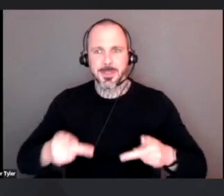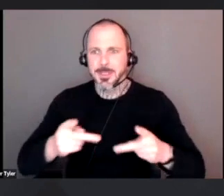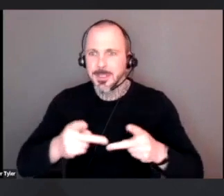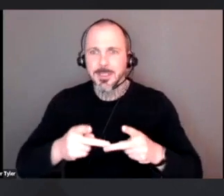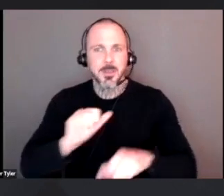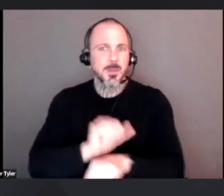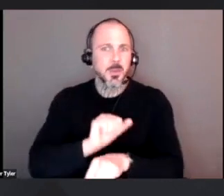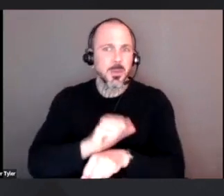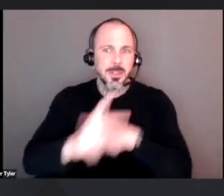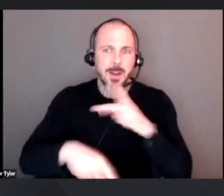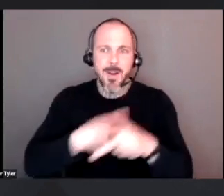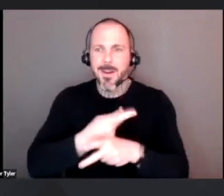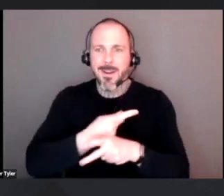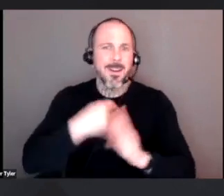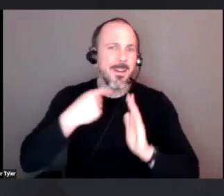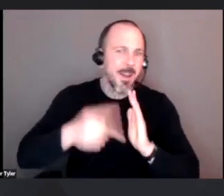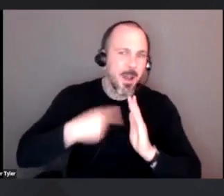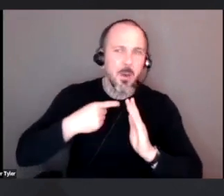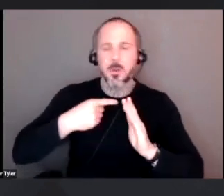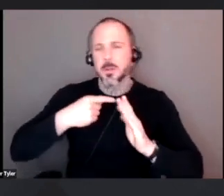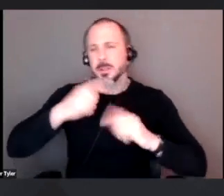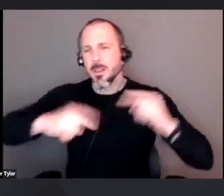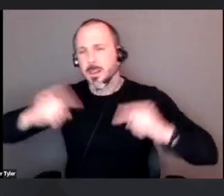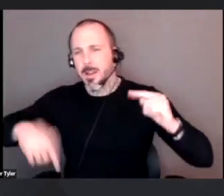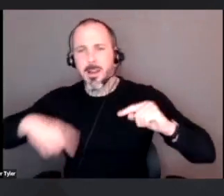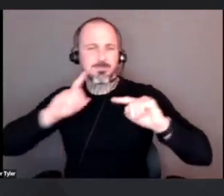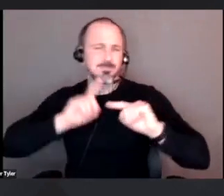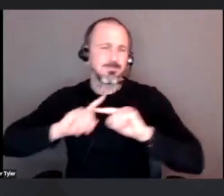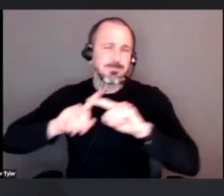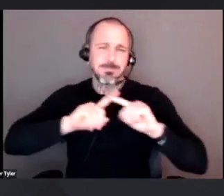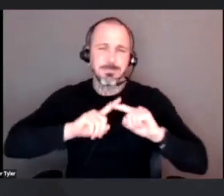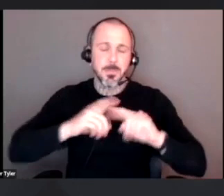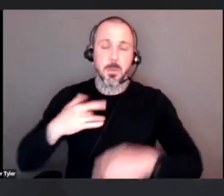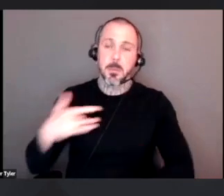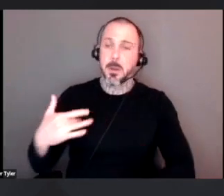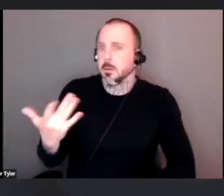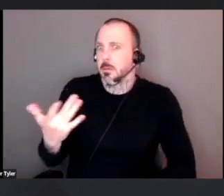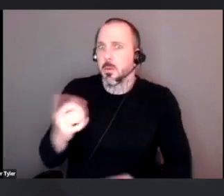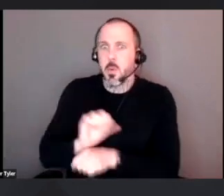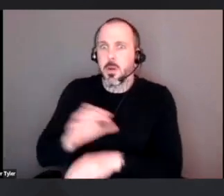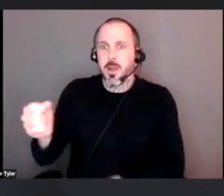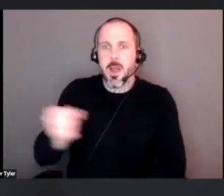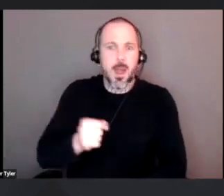and you know, maybe they're still getting that or we've got some other ones that are, like I said, working full-time. They got benefits program and all those things as well.